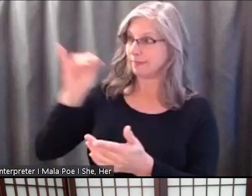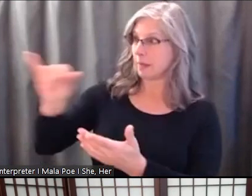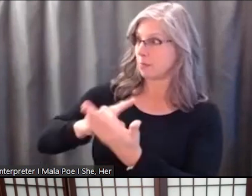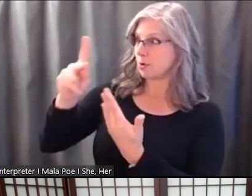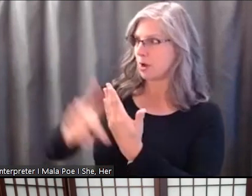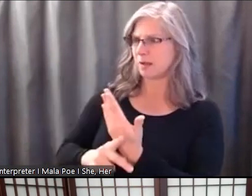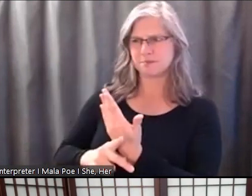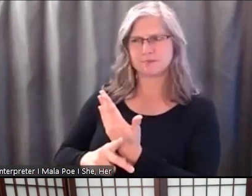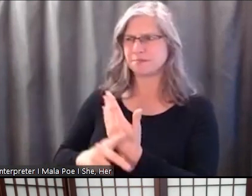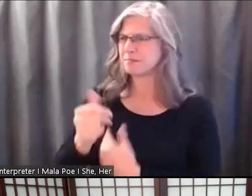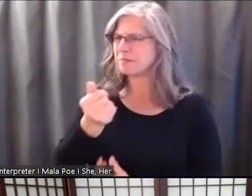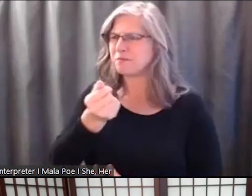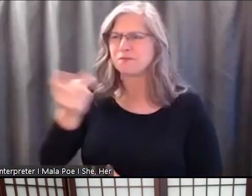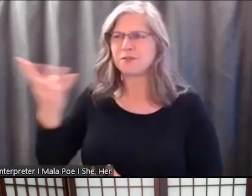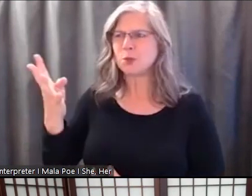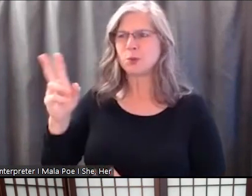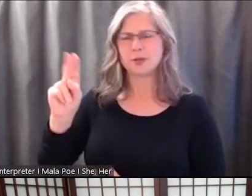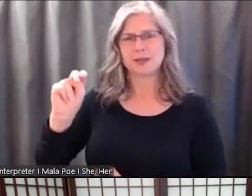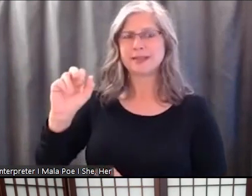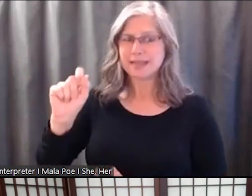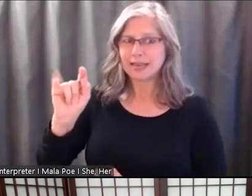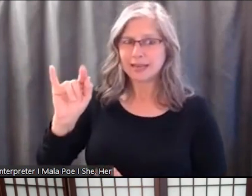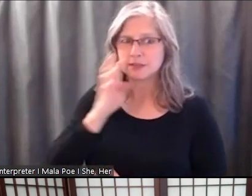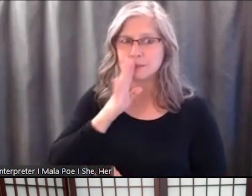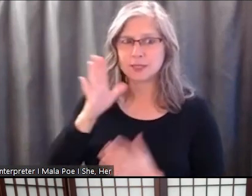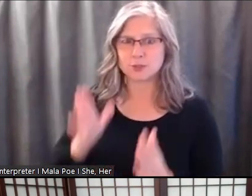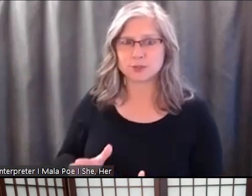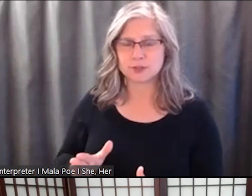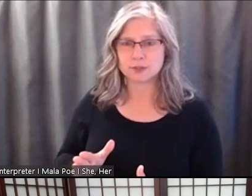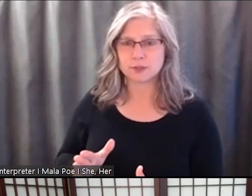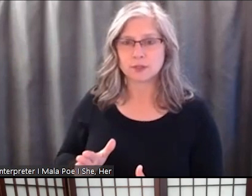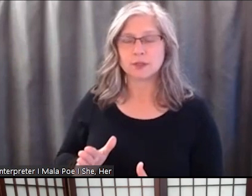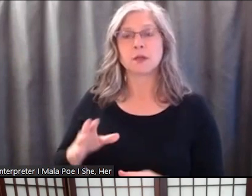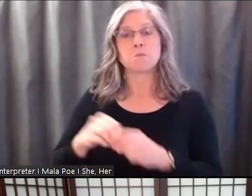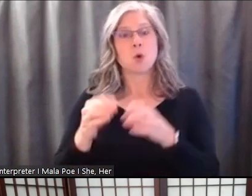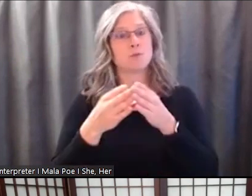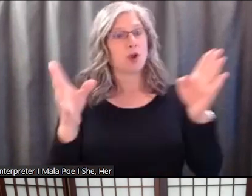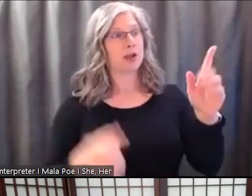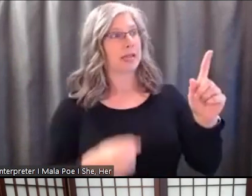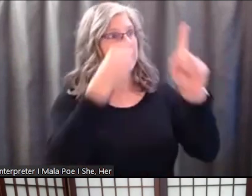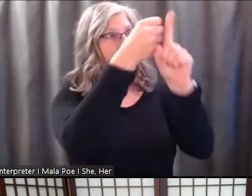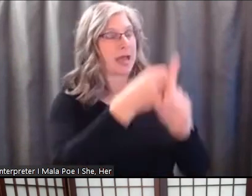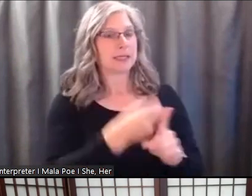very, very few nativespeakers and that the broader impacts are usually things like dictionaries,